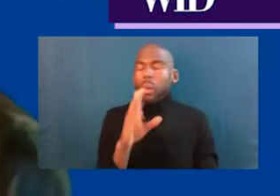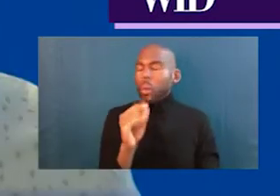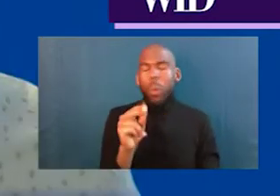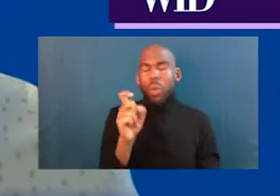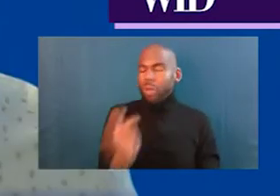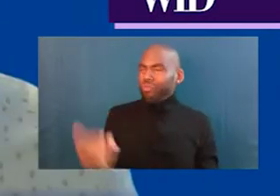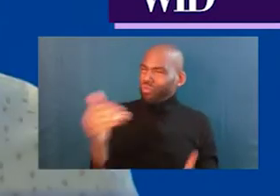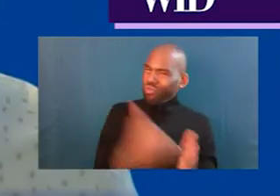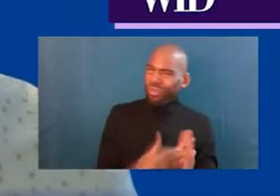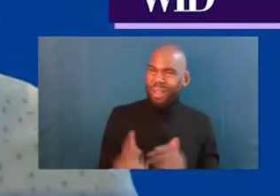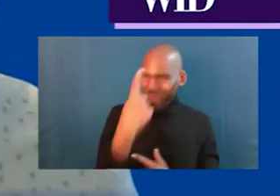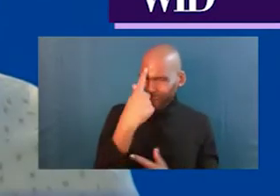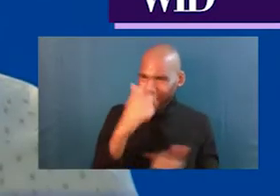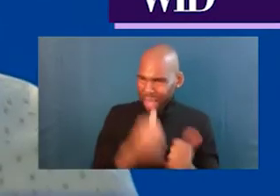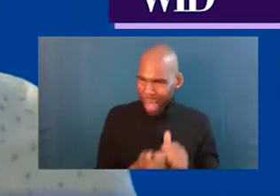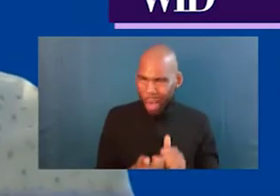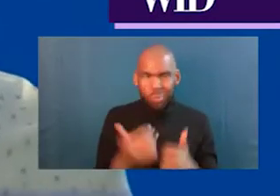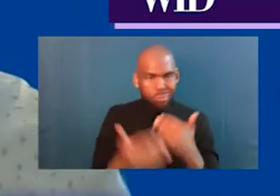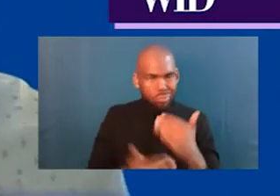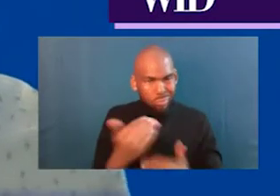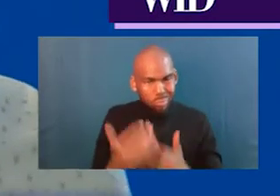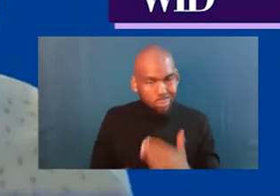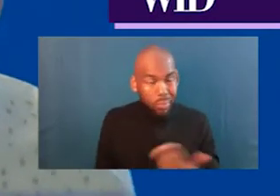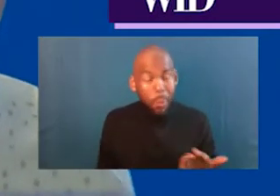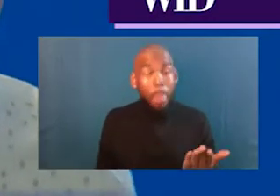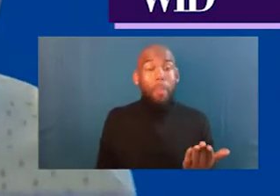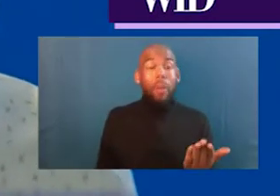Before, we would kind of make products and force it into the marketplace.